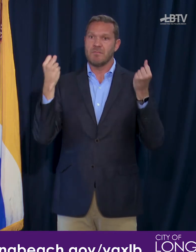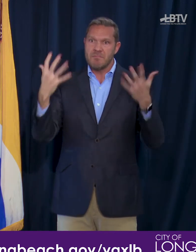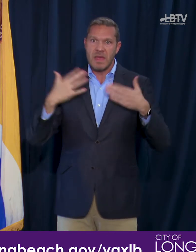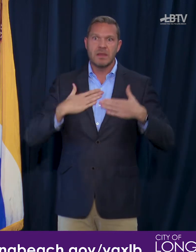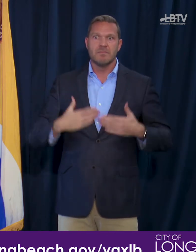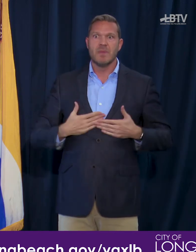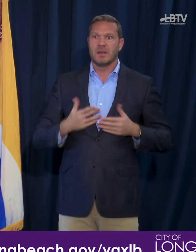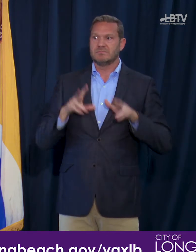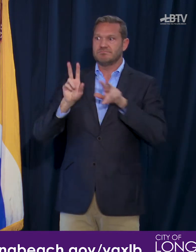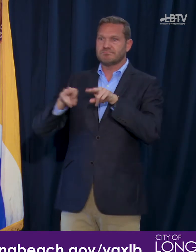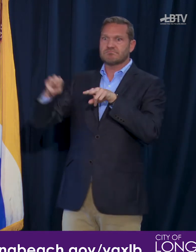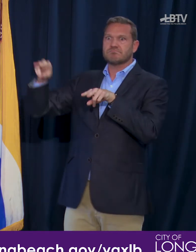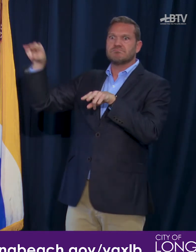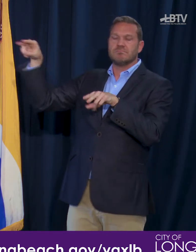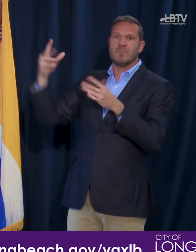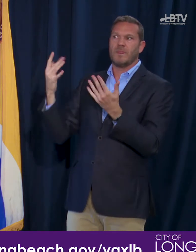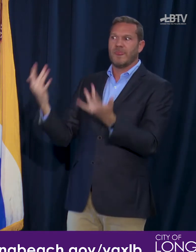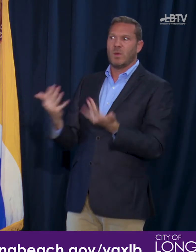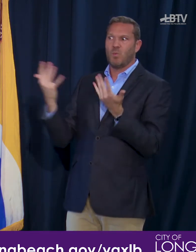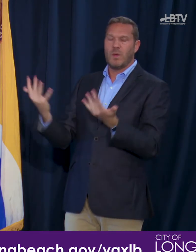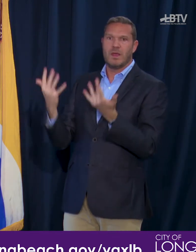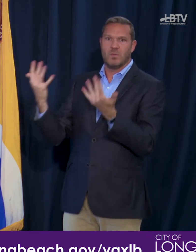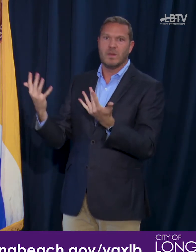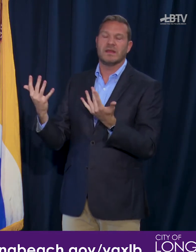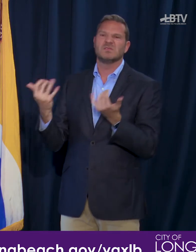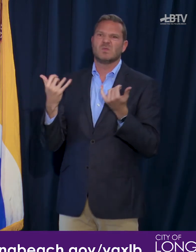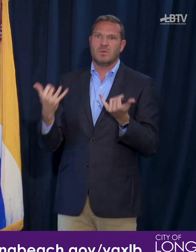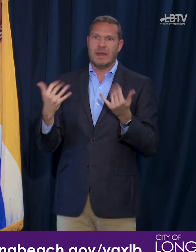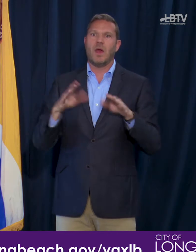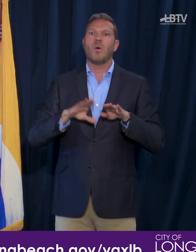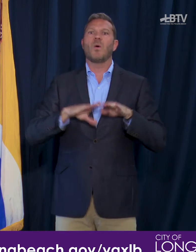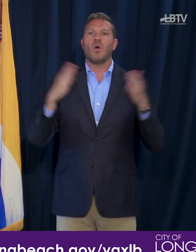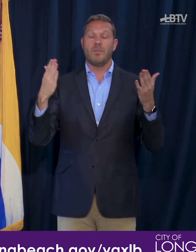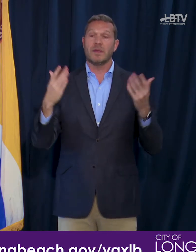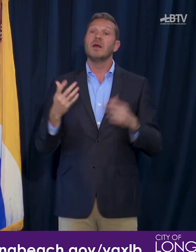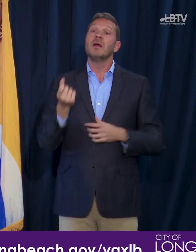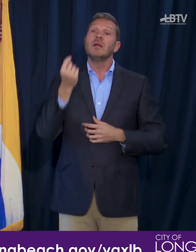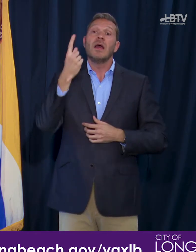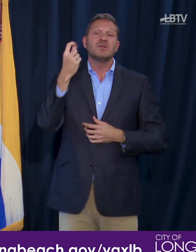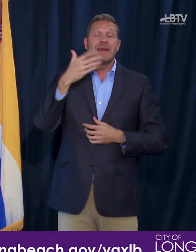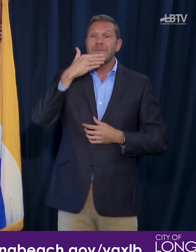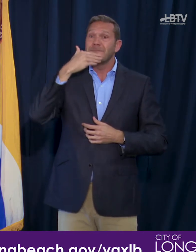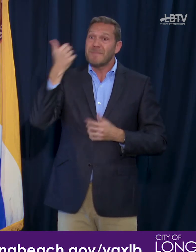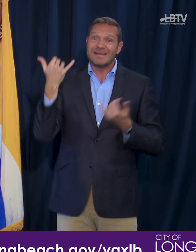safe. Please remember to take out. Take out is still safer than dining onsight.